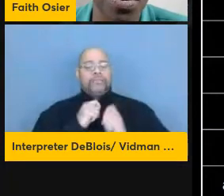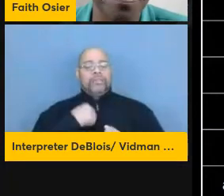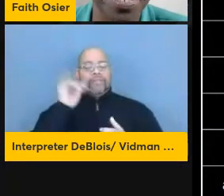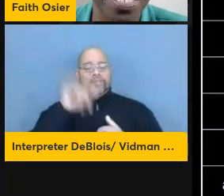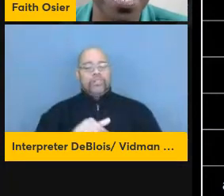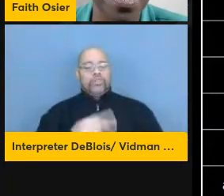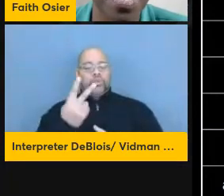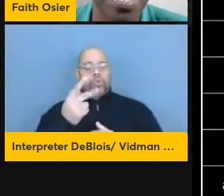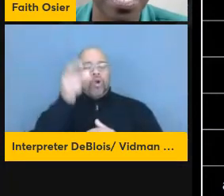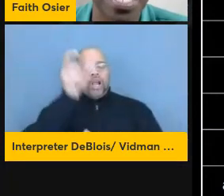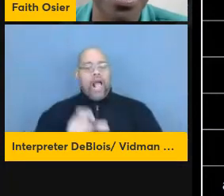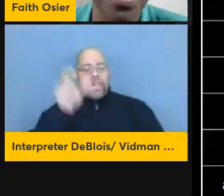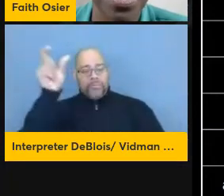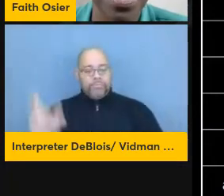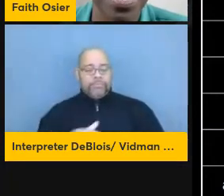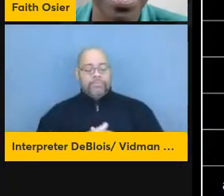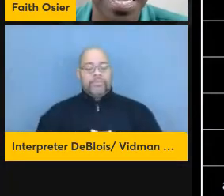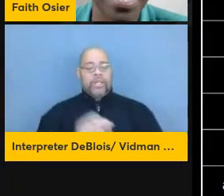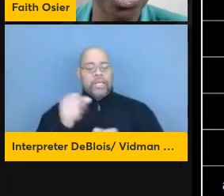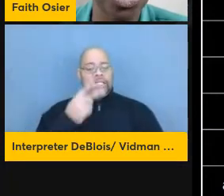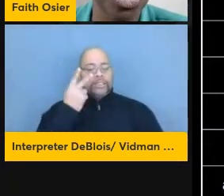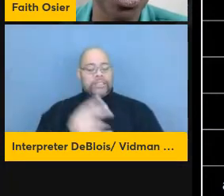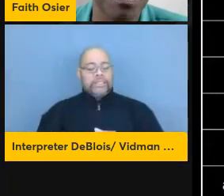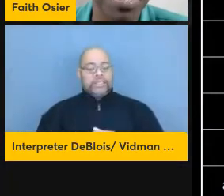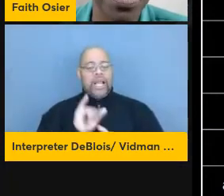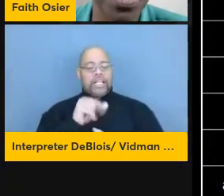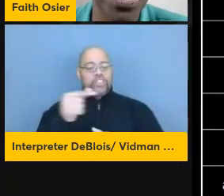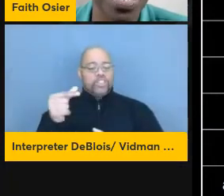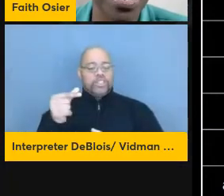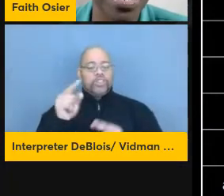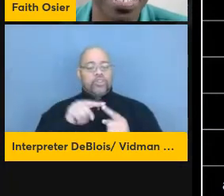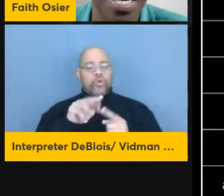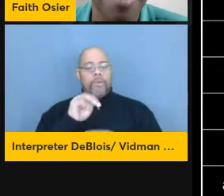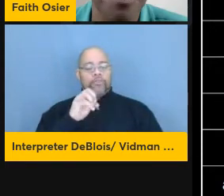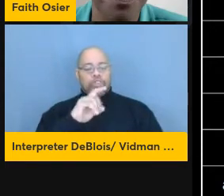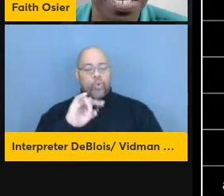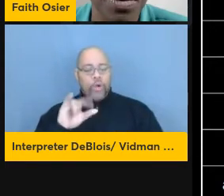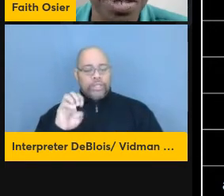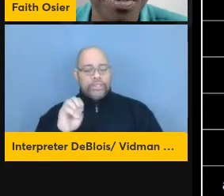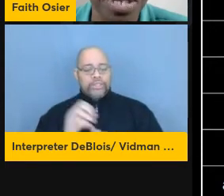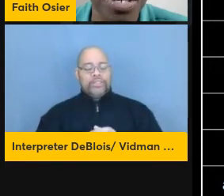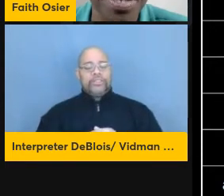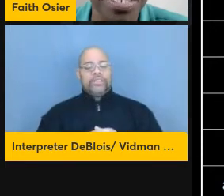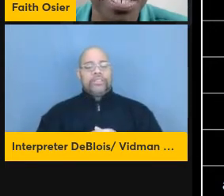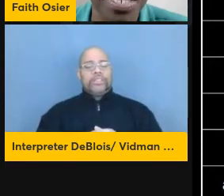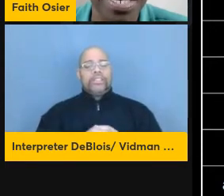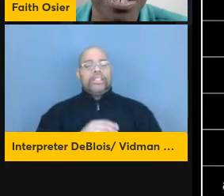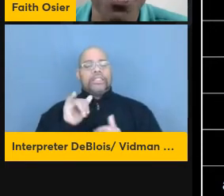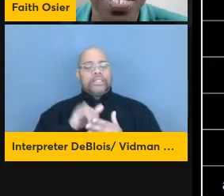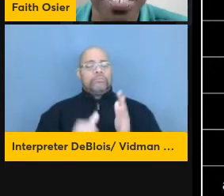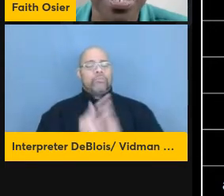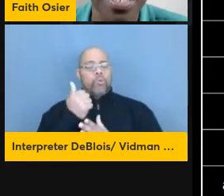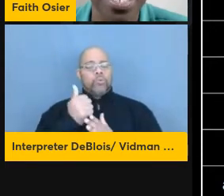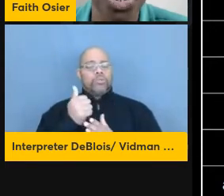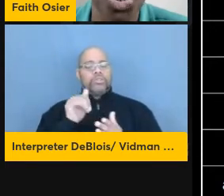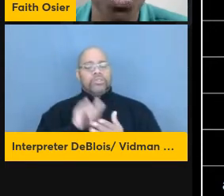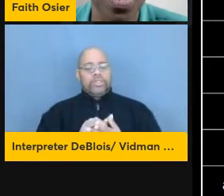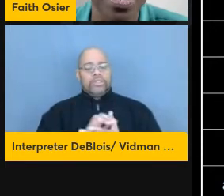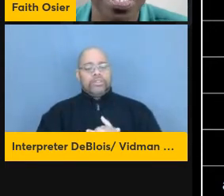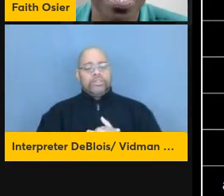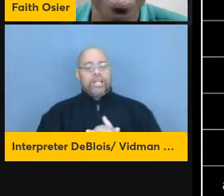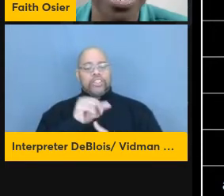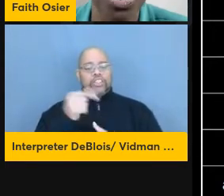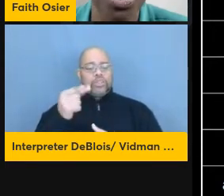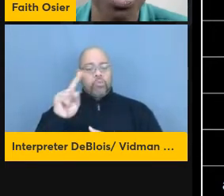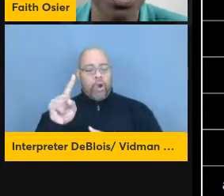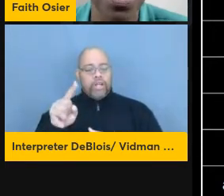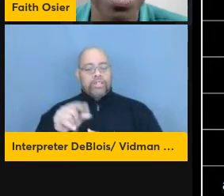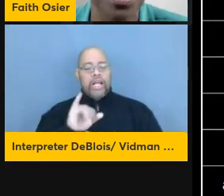columns here. And you can see the IgG to the merozoite was predominantly psychrophilic, that's IgG. One there, IgG. Three,